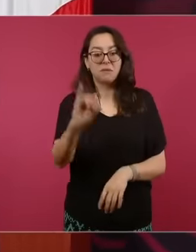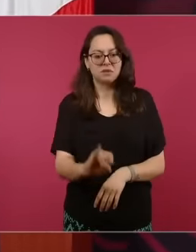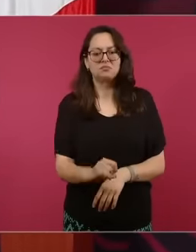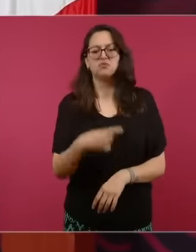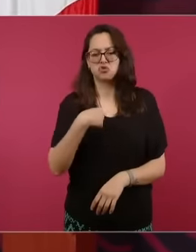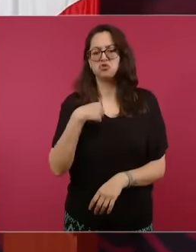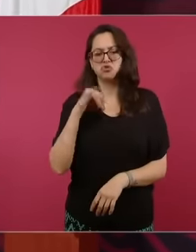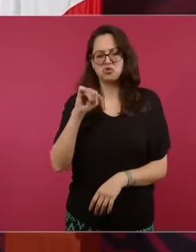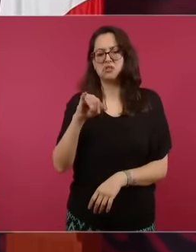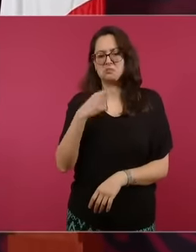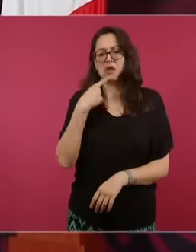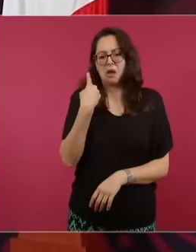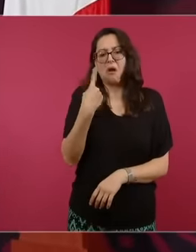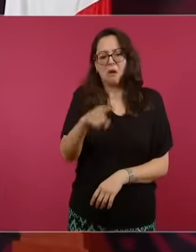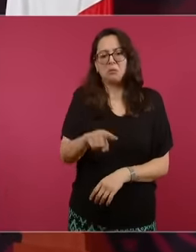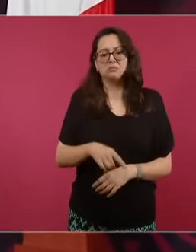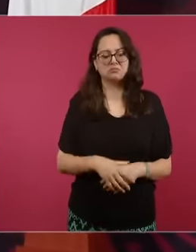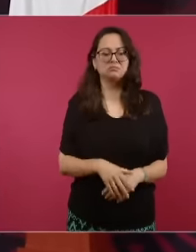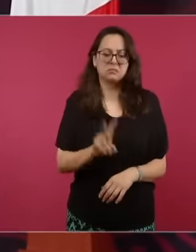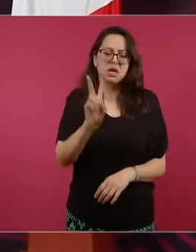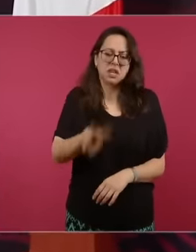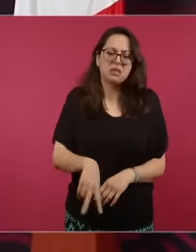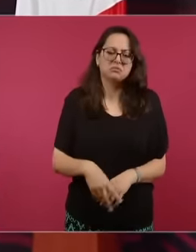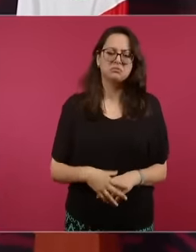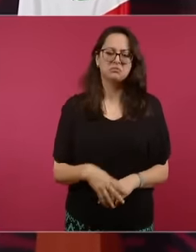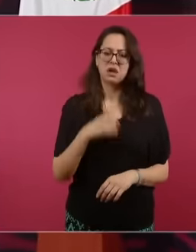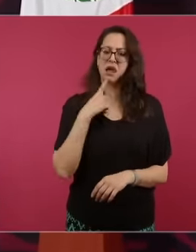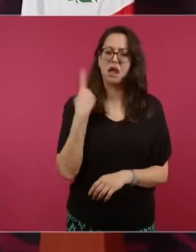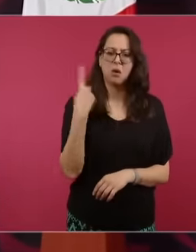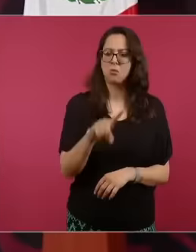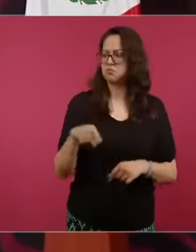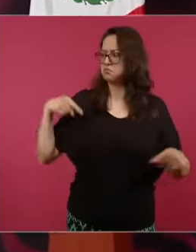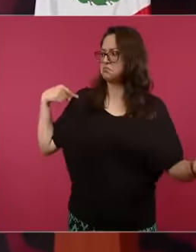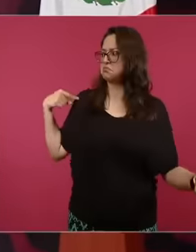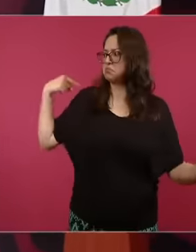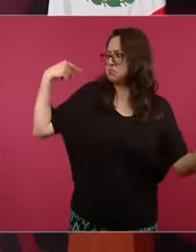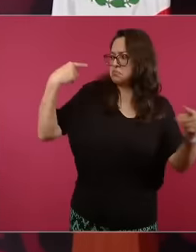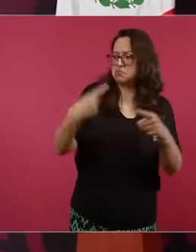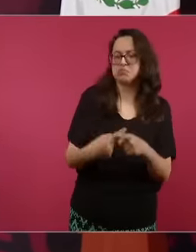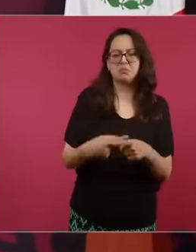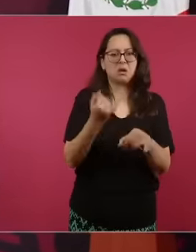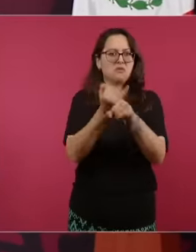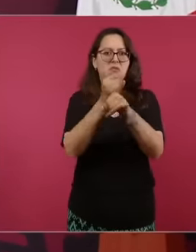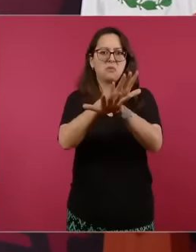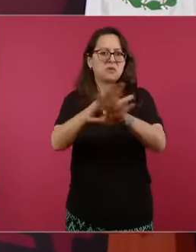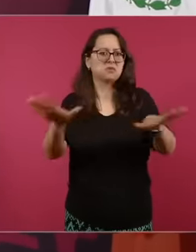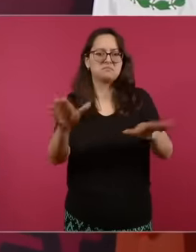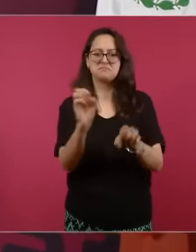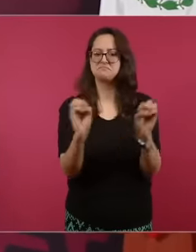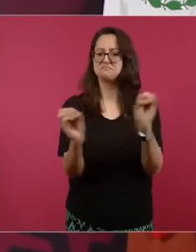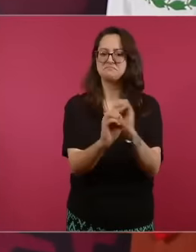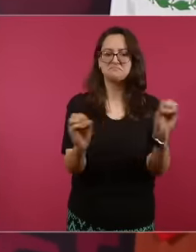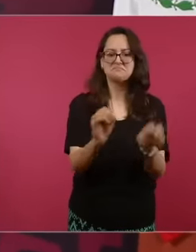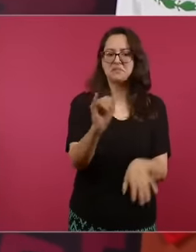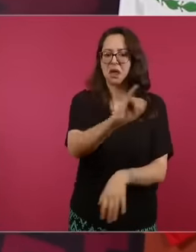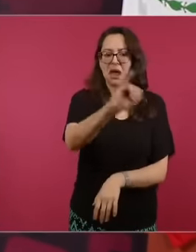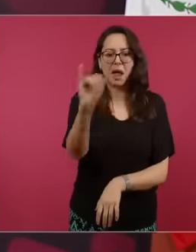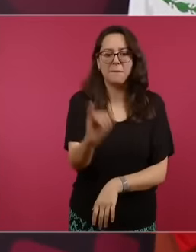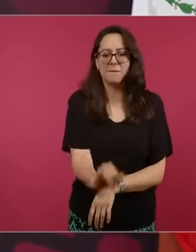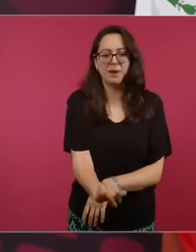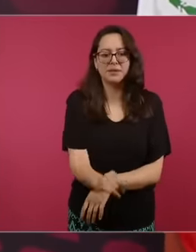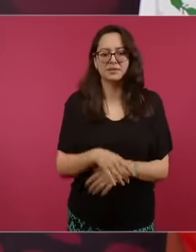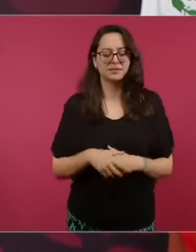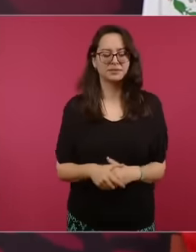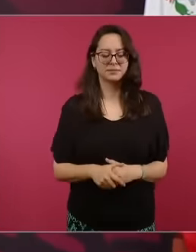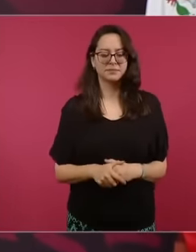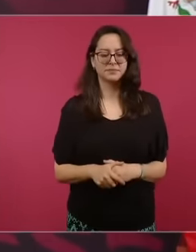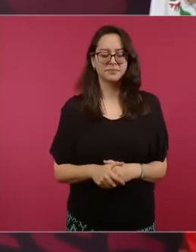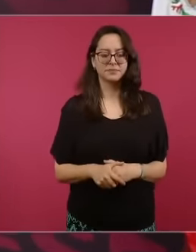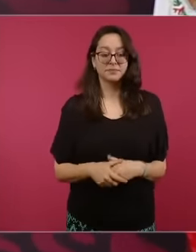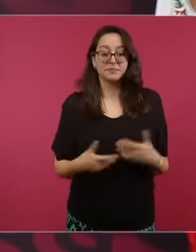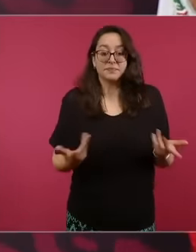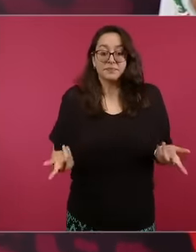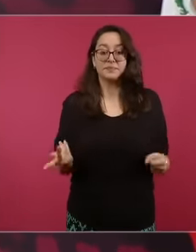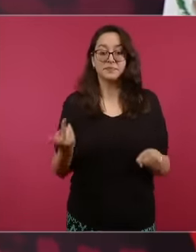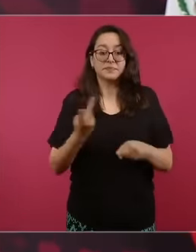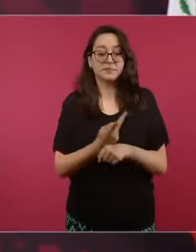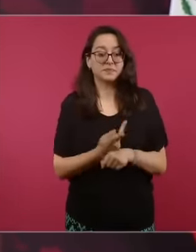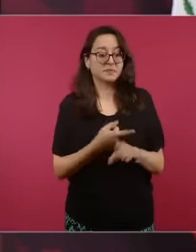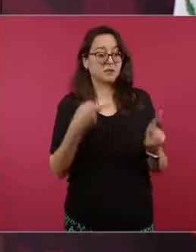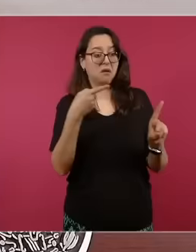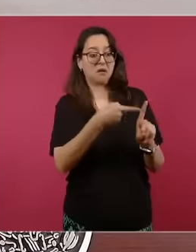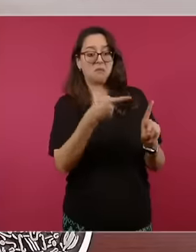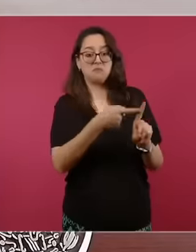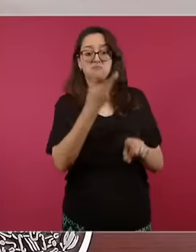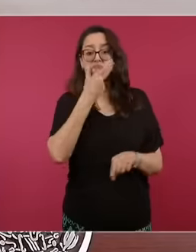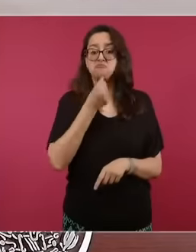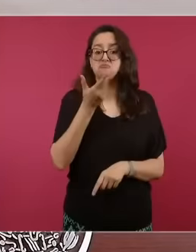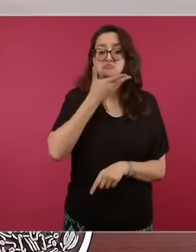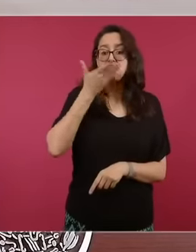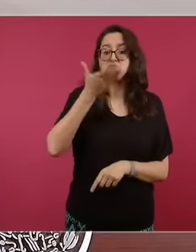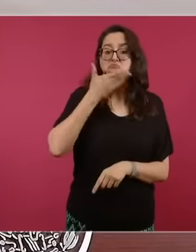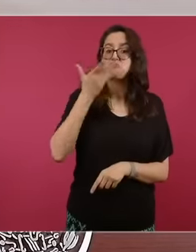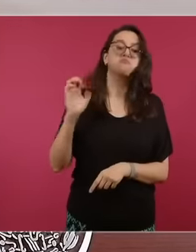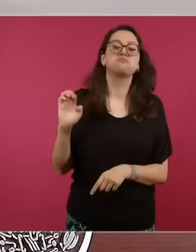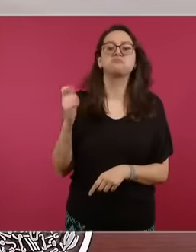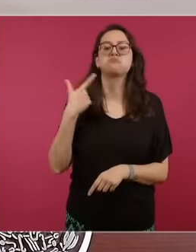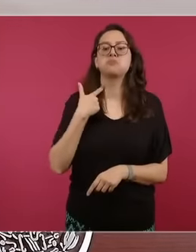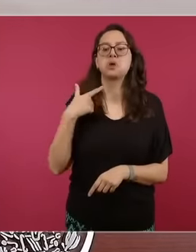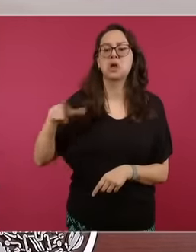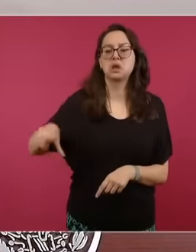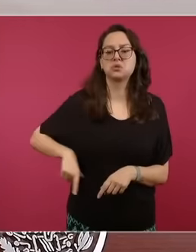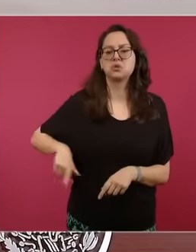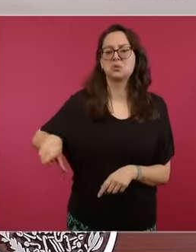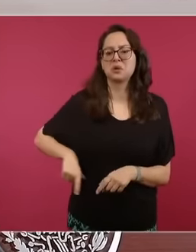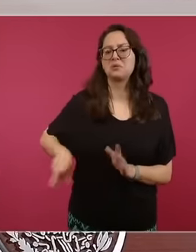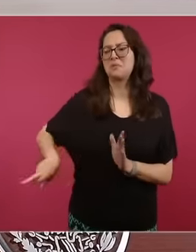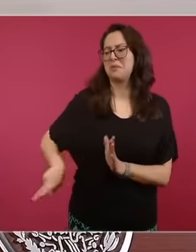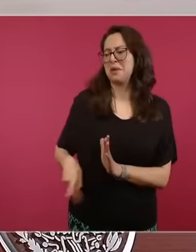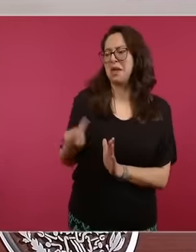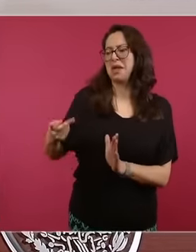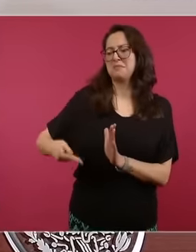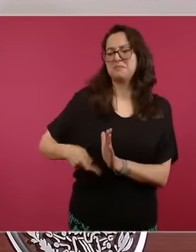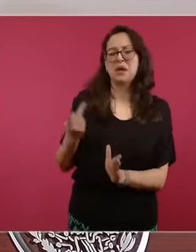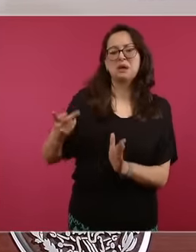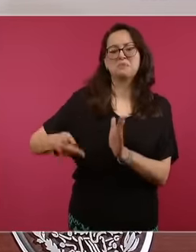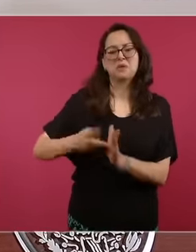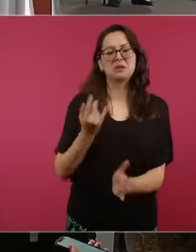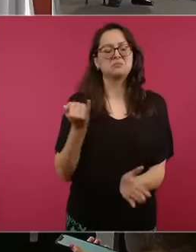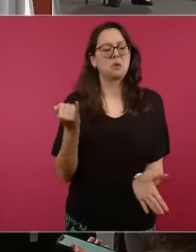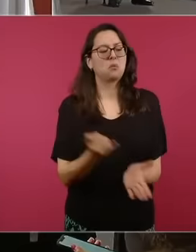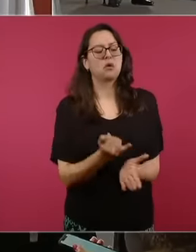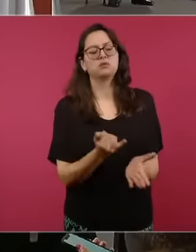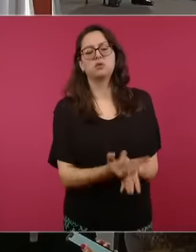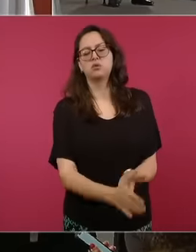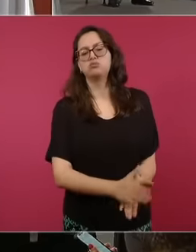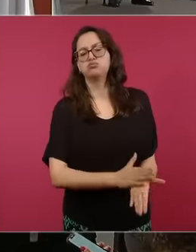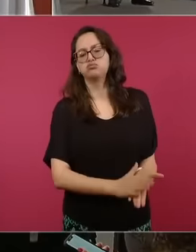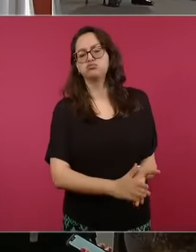fraternal reproach because this was practiced a long time ago. Taxes